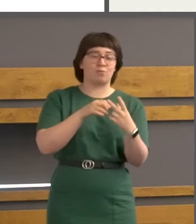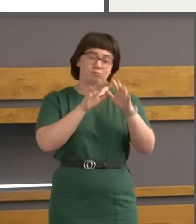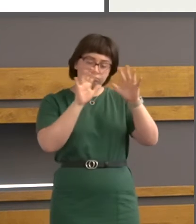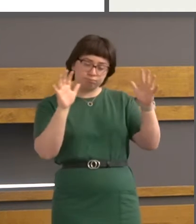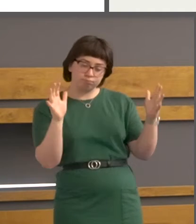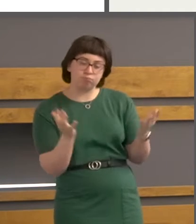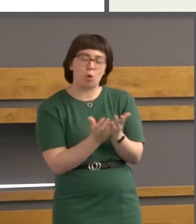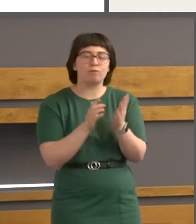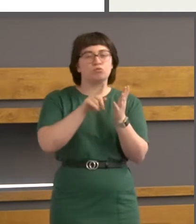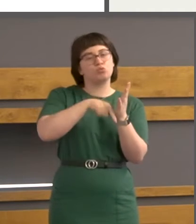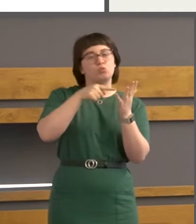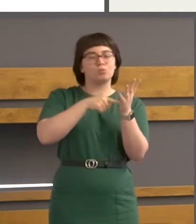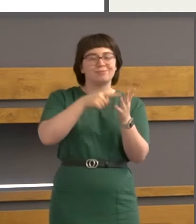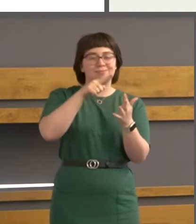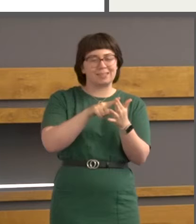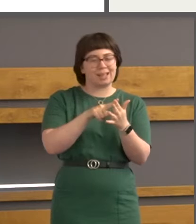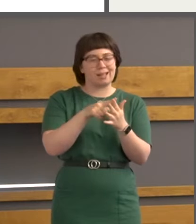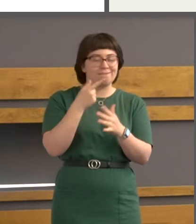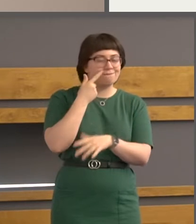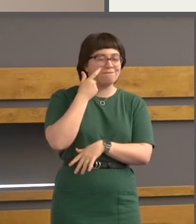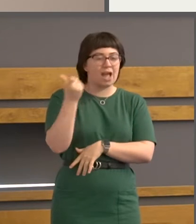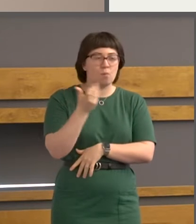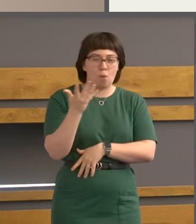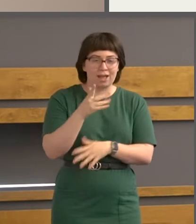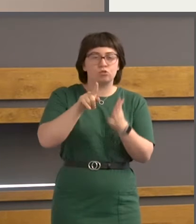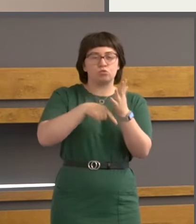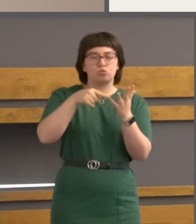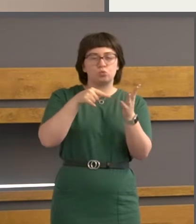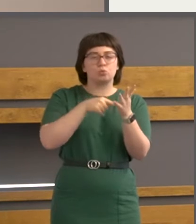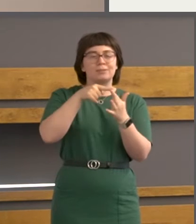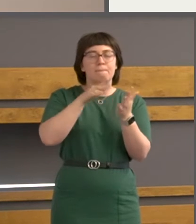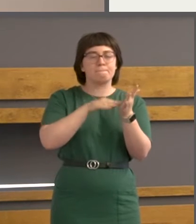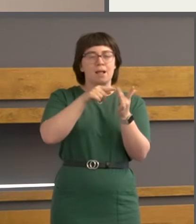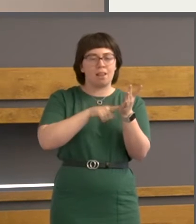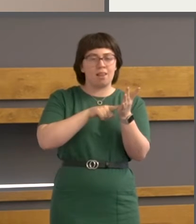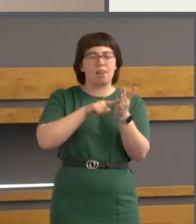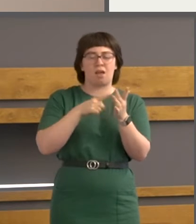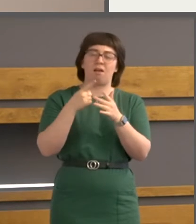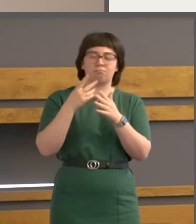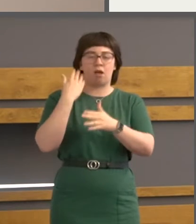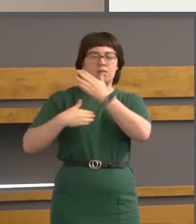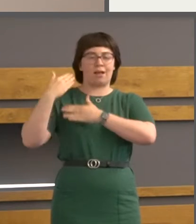that I came across at the Jute Mill Archives. And I was thinking about this bale